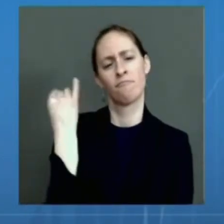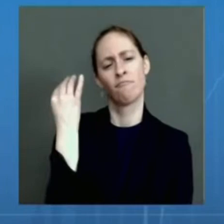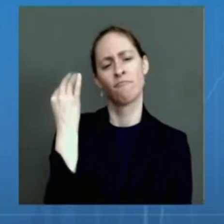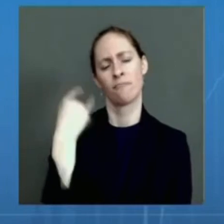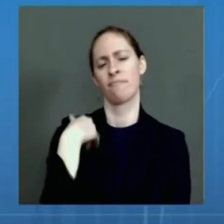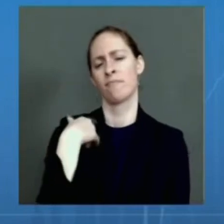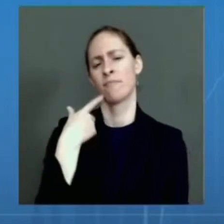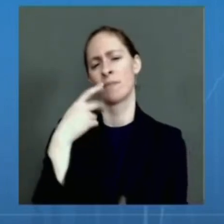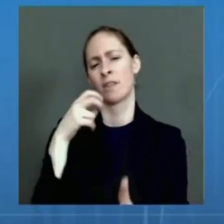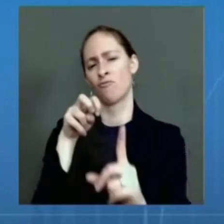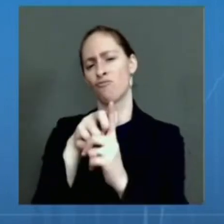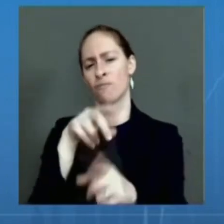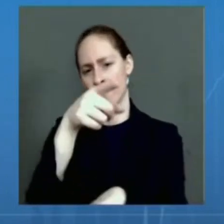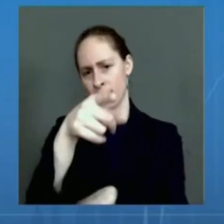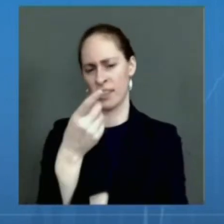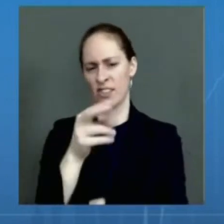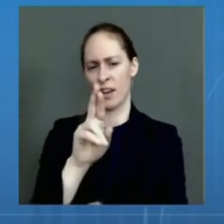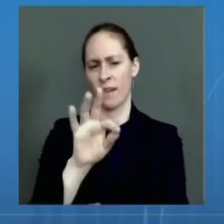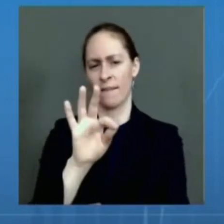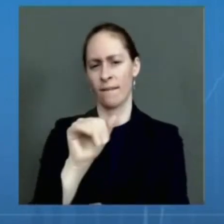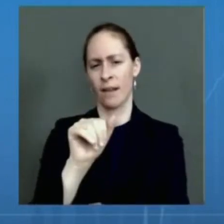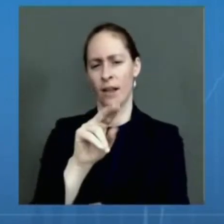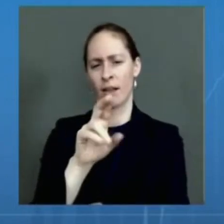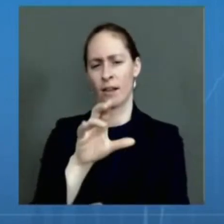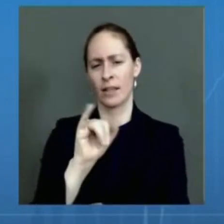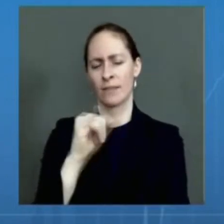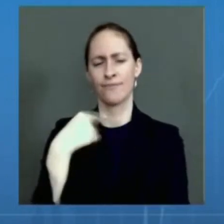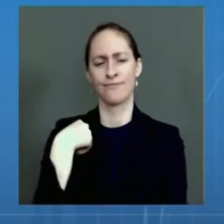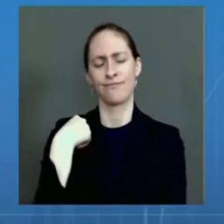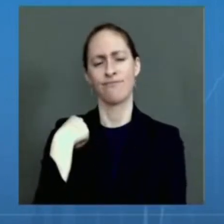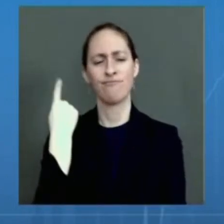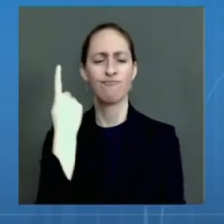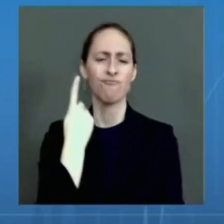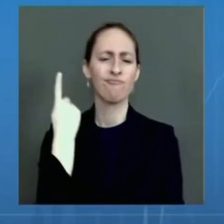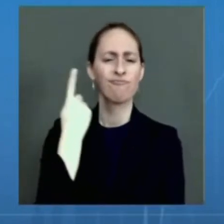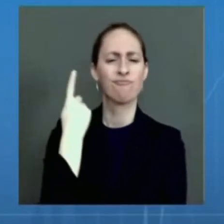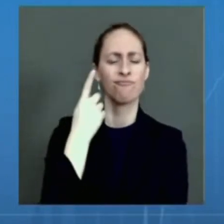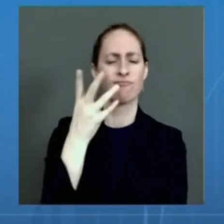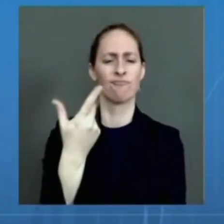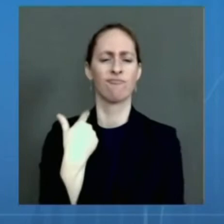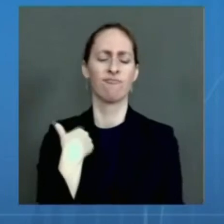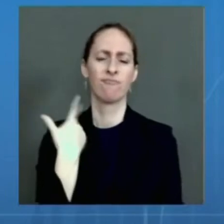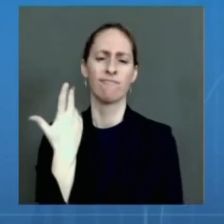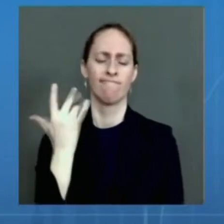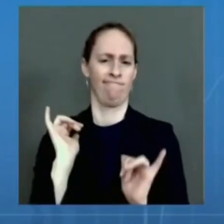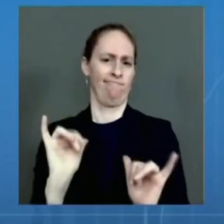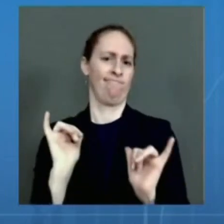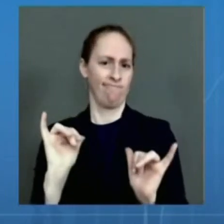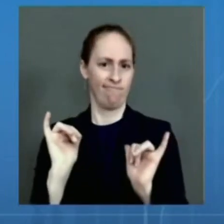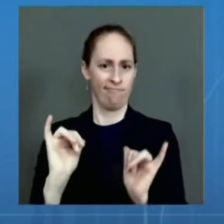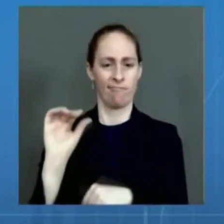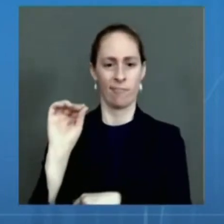THANK YOU. A QUESTION FOR DR. FAUCI. I WONDERED IF OMICRON IS MORE